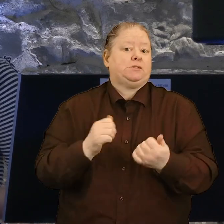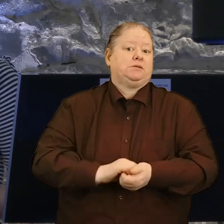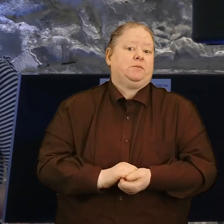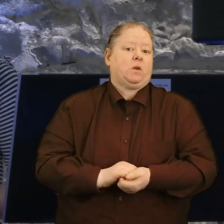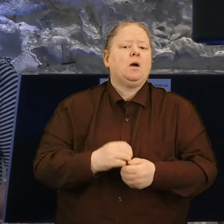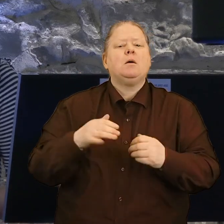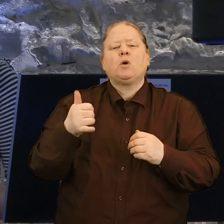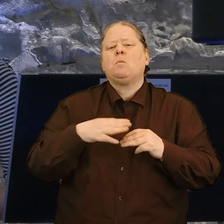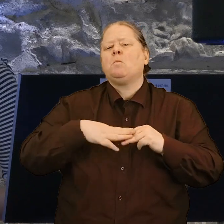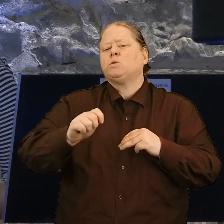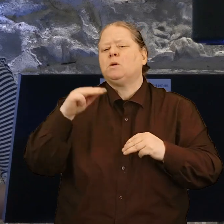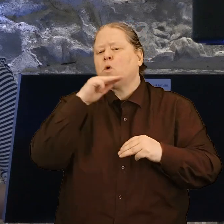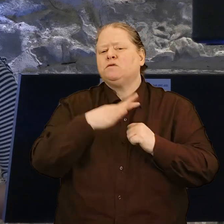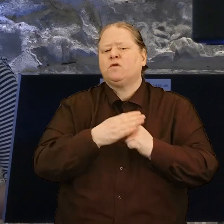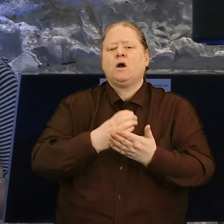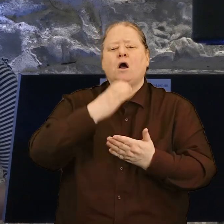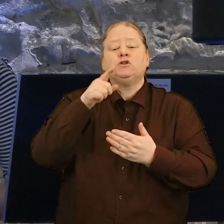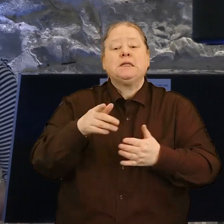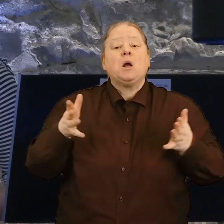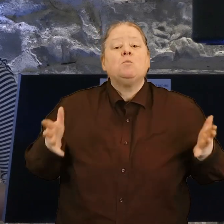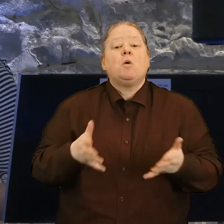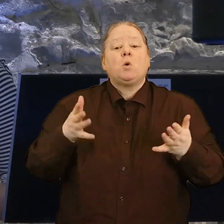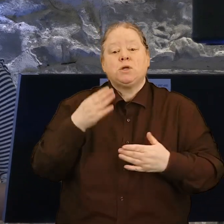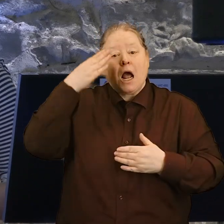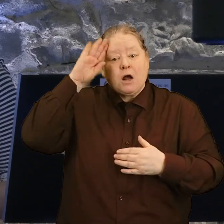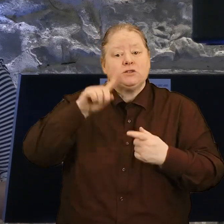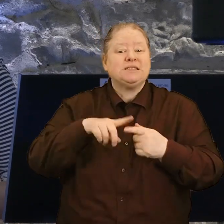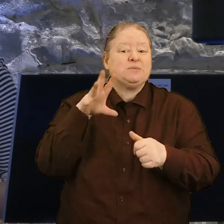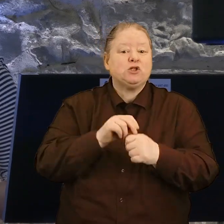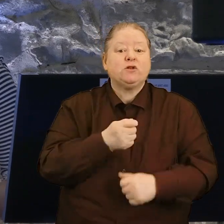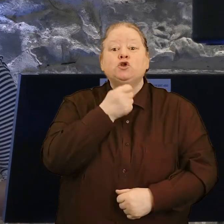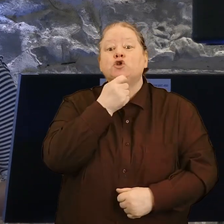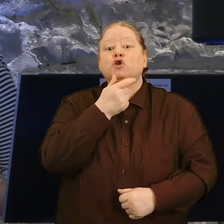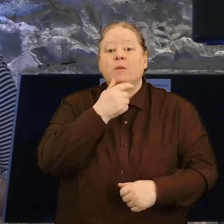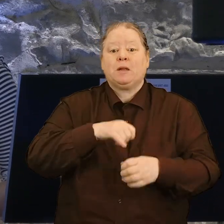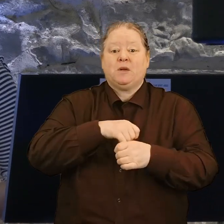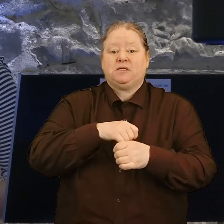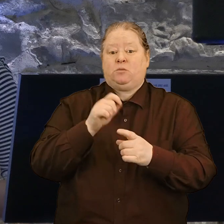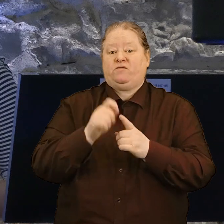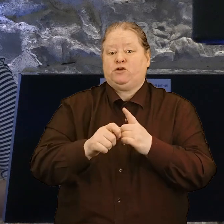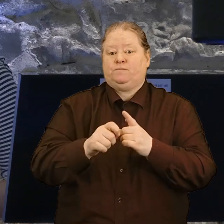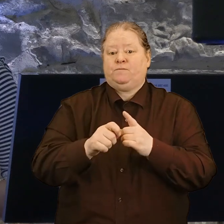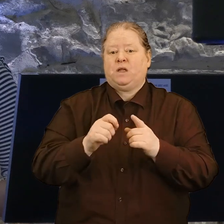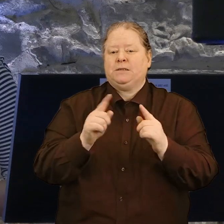Perhaps most importantly for the College, they promoted the Irish, and especially the Dublin, medical profession, placing it on a footing equal to that of Britain.